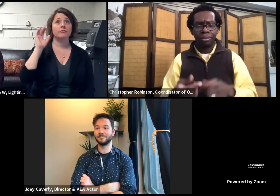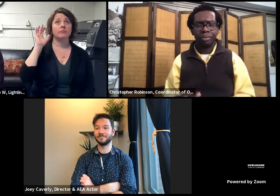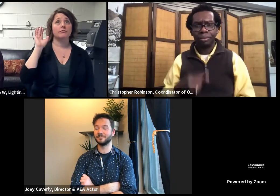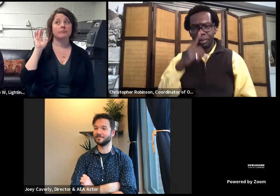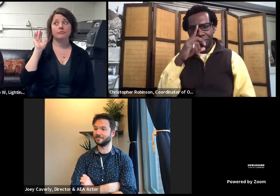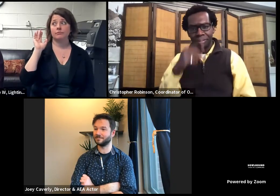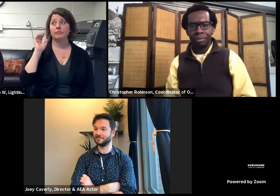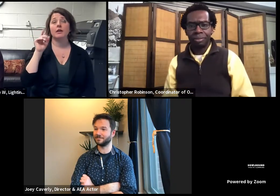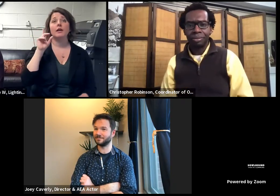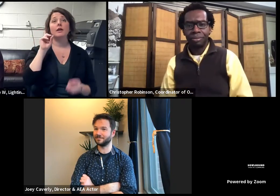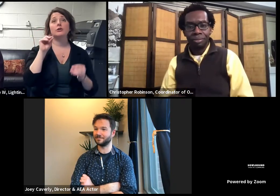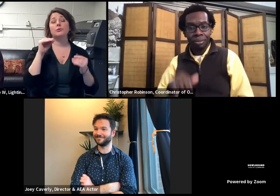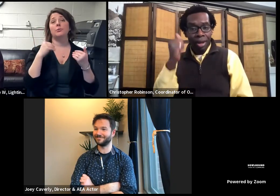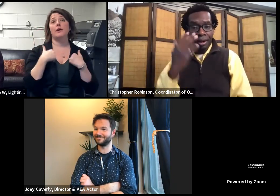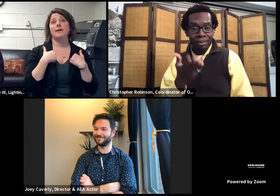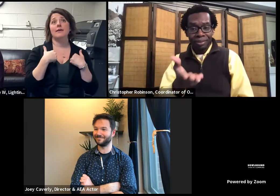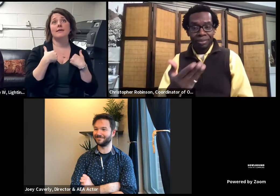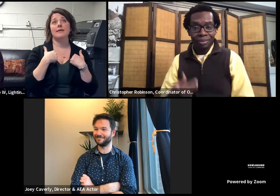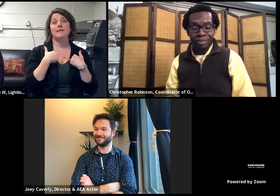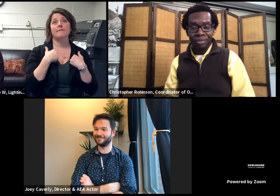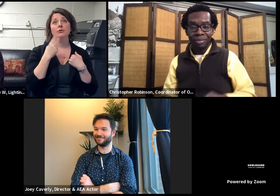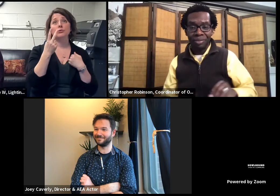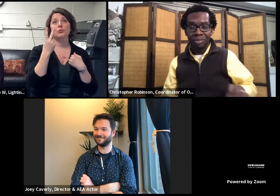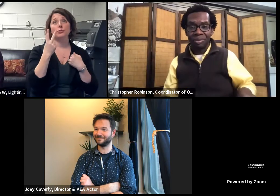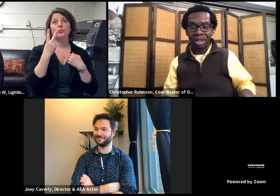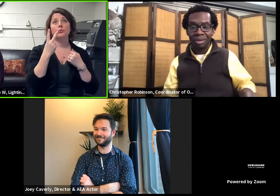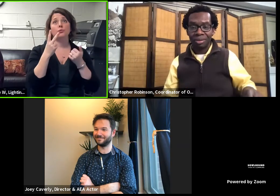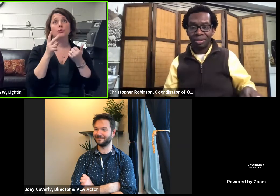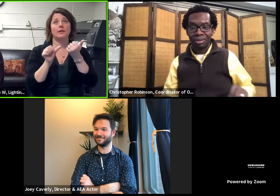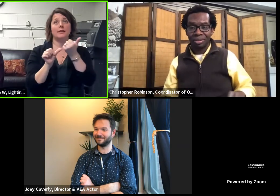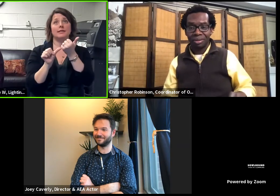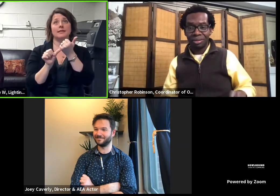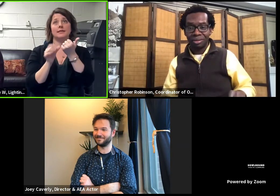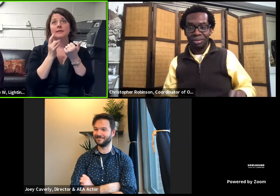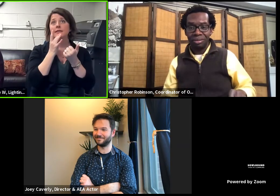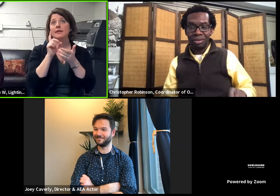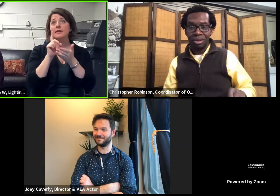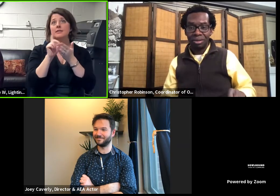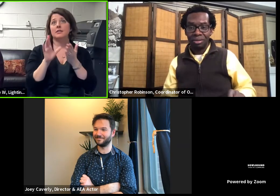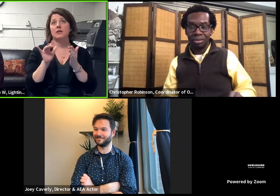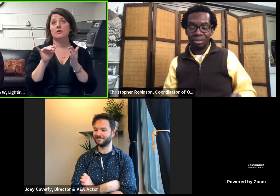motivated to learn sign and communicate directly. Annie speaking now.